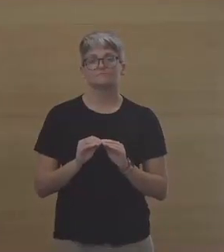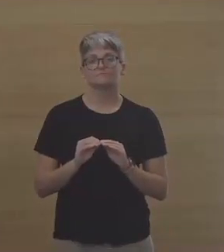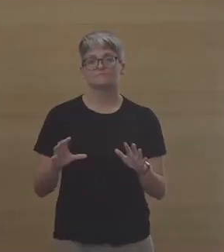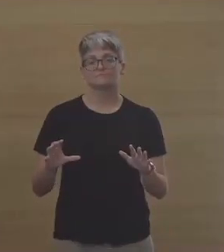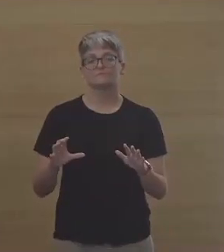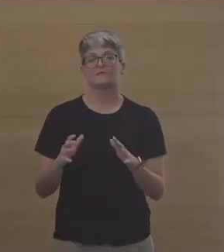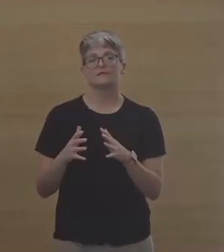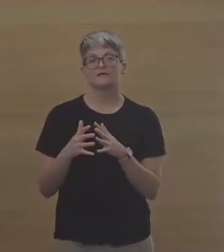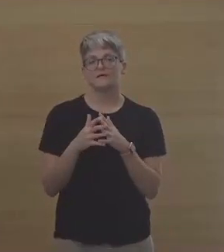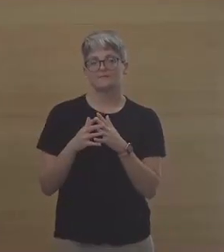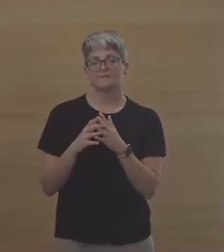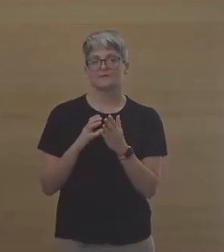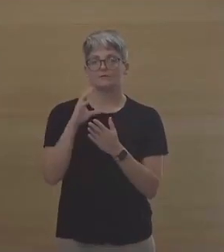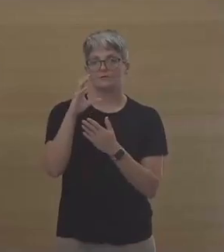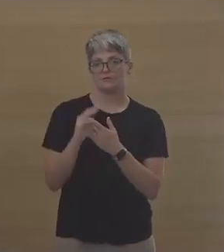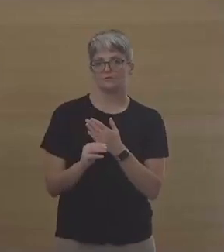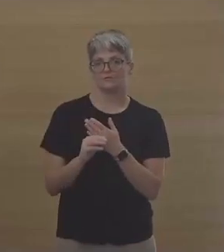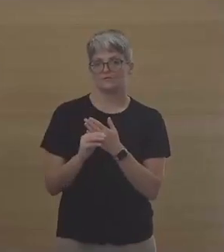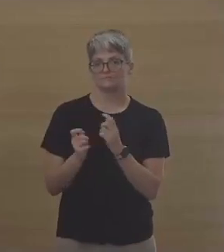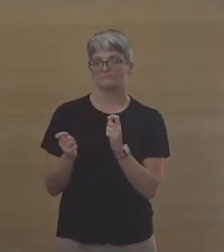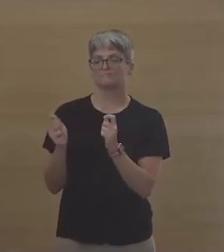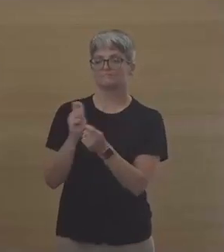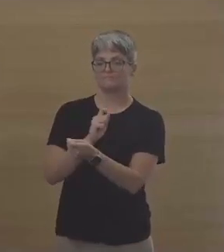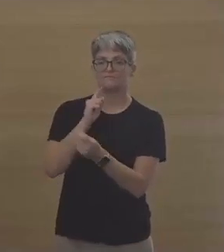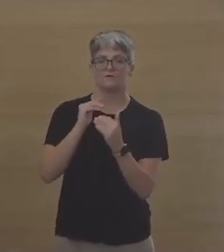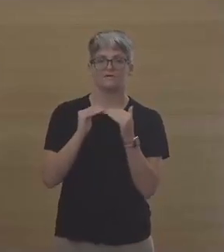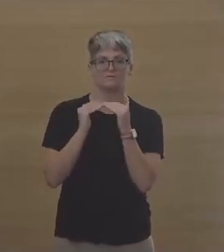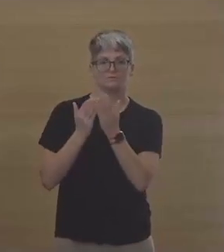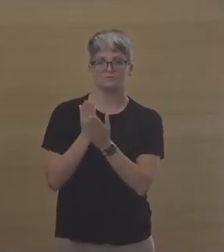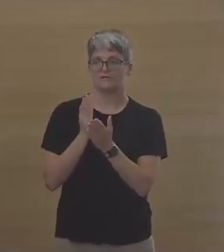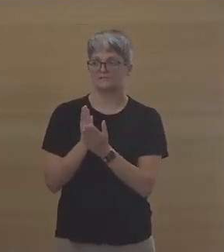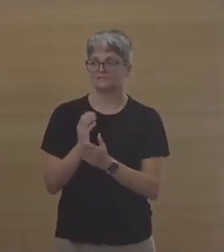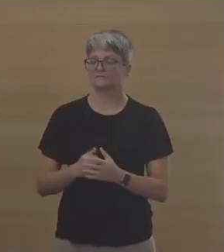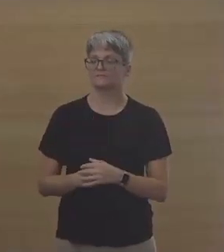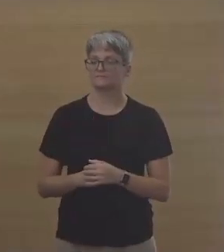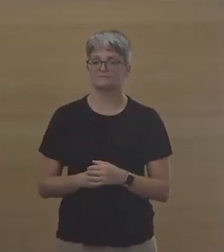to Equal Rights." On the screen is an image of